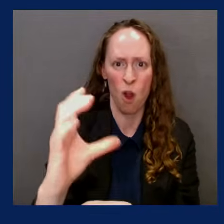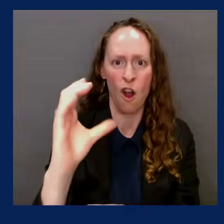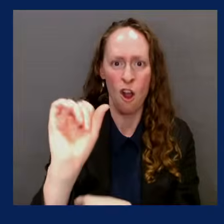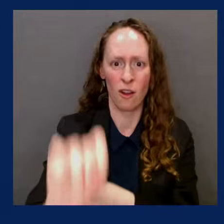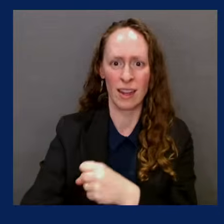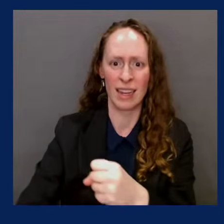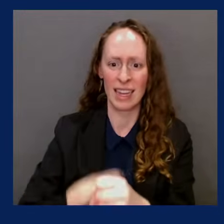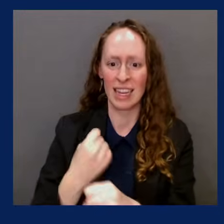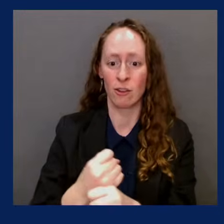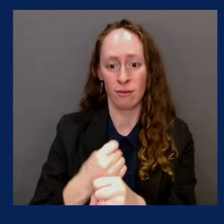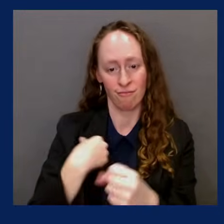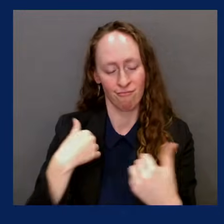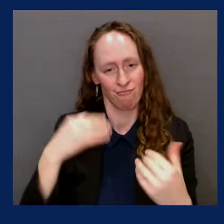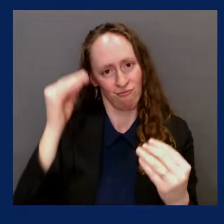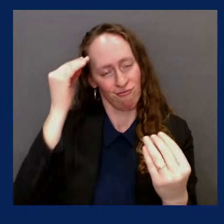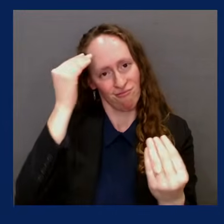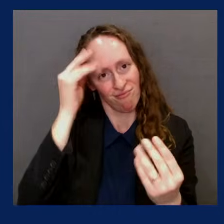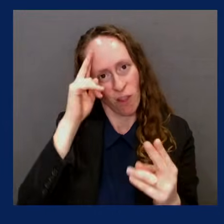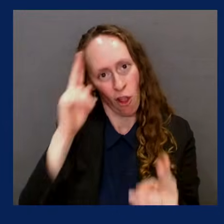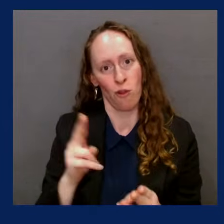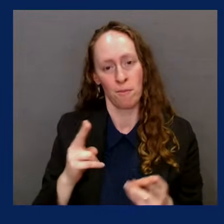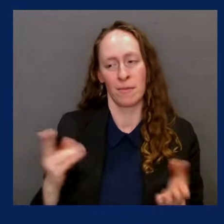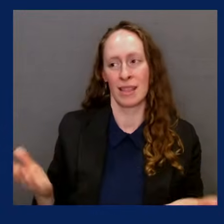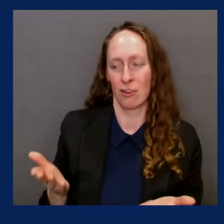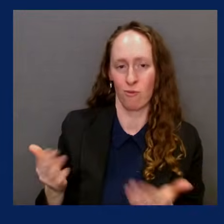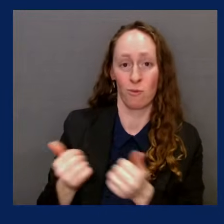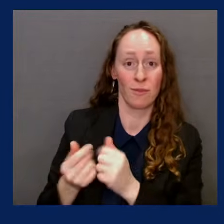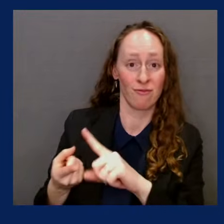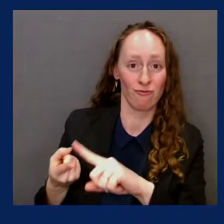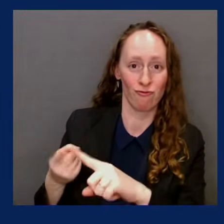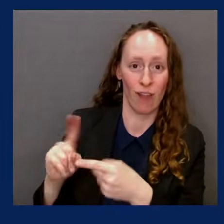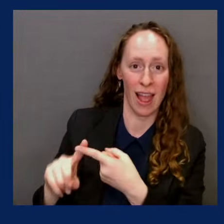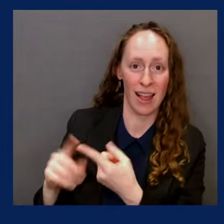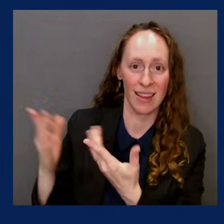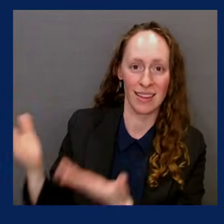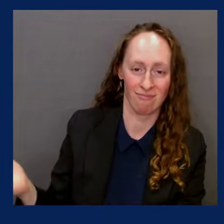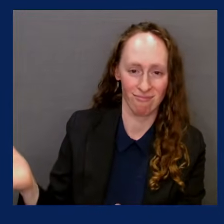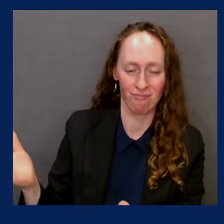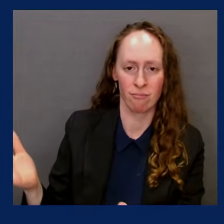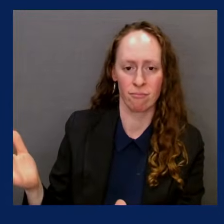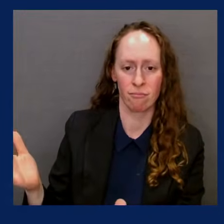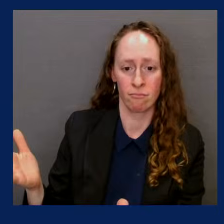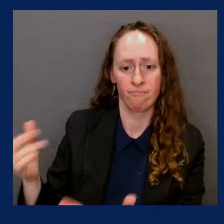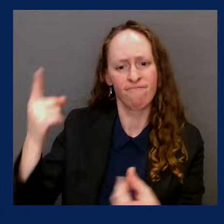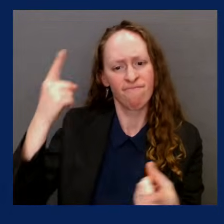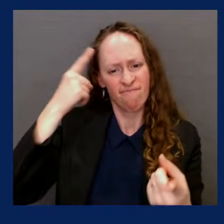the enduring values that our people hold in common are faith in freedom and democracy,